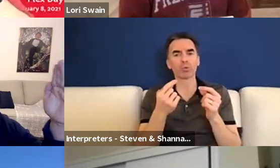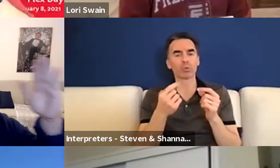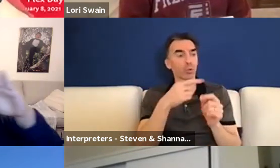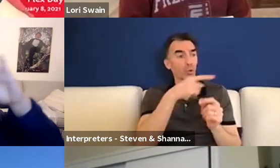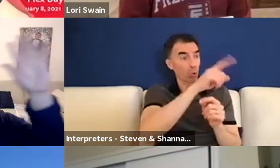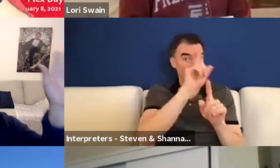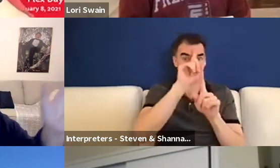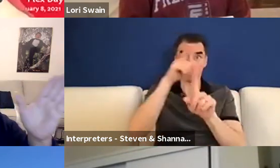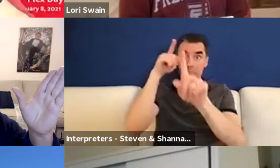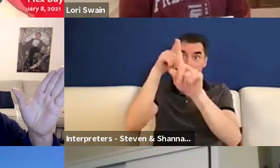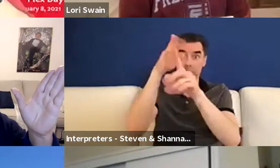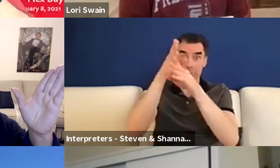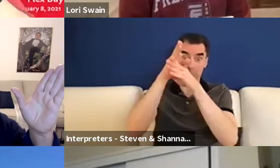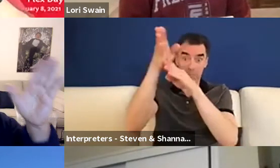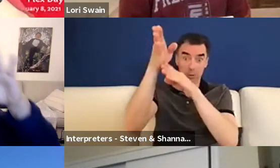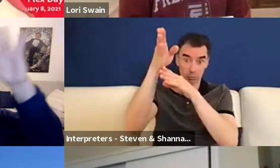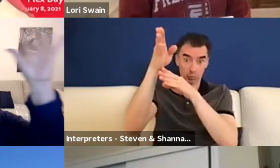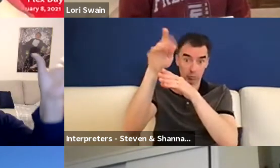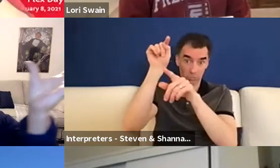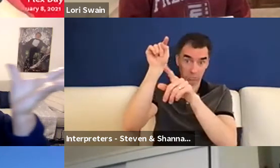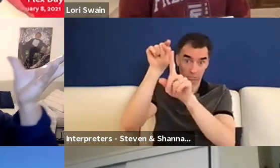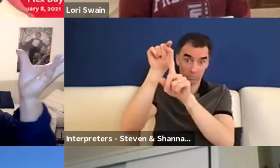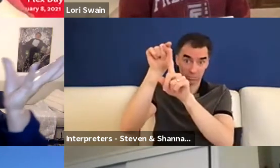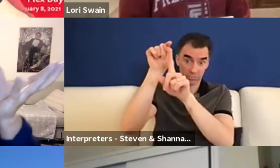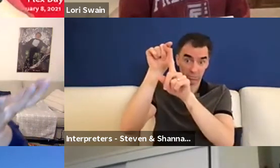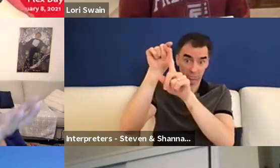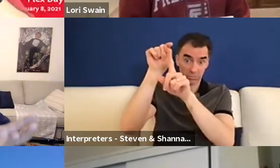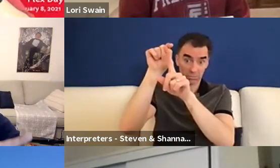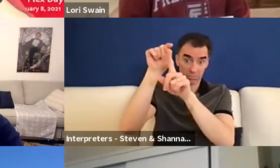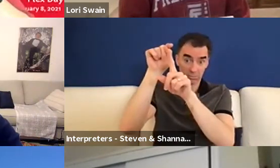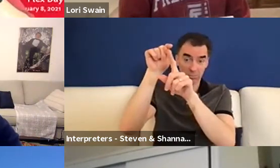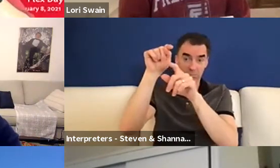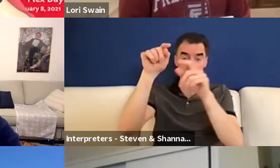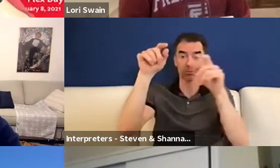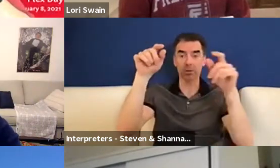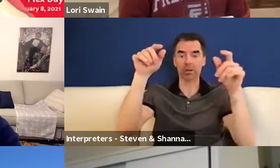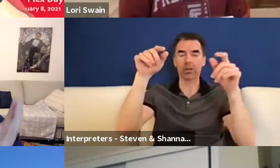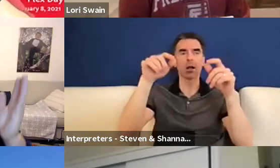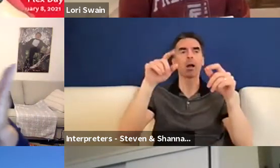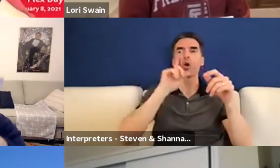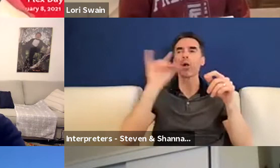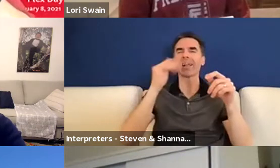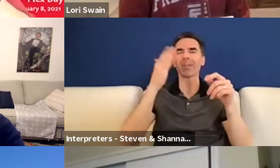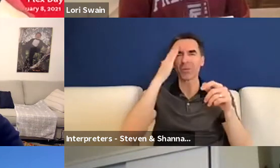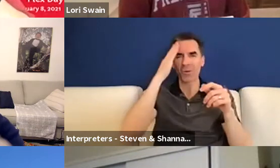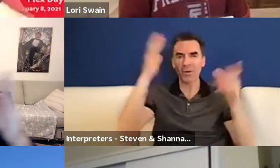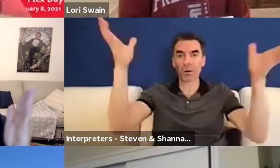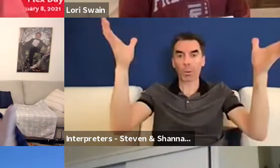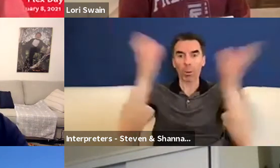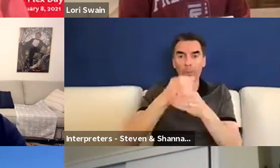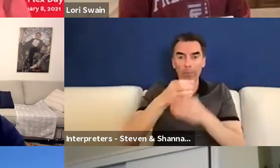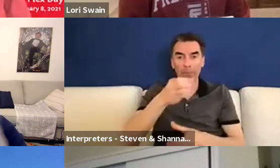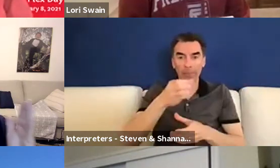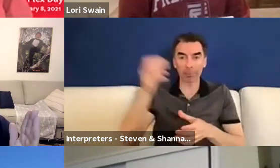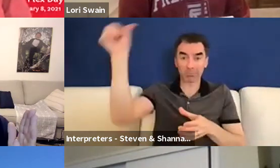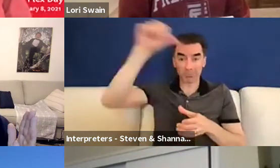something, big, big funnel, and then you start narrowing it down by Well, they can go this way, or this way, or this way, or this